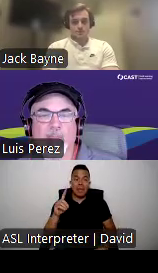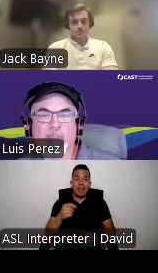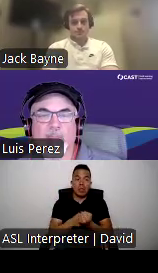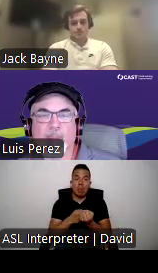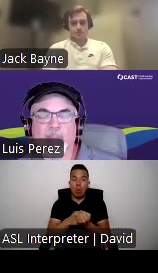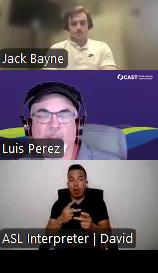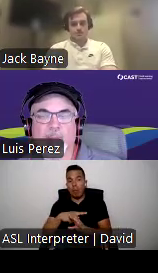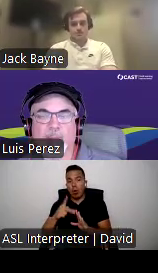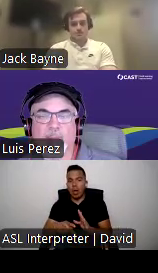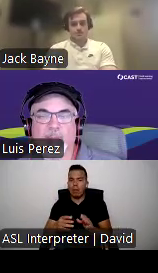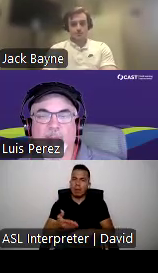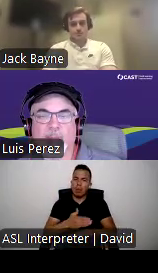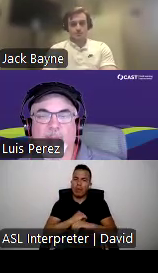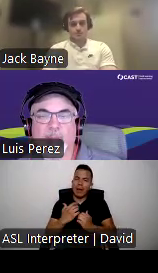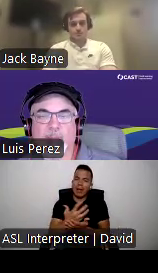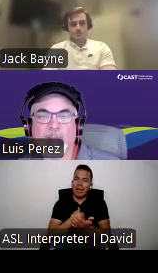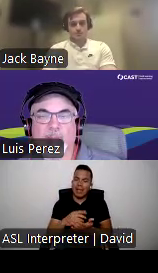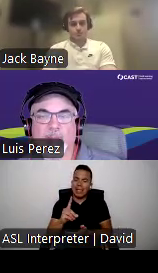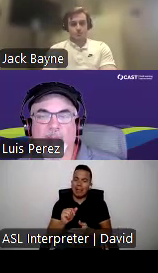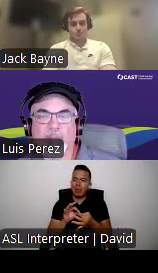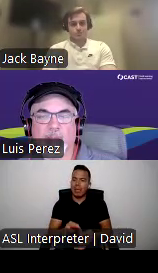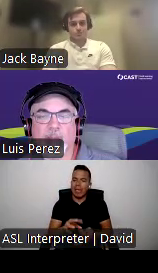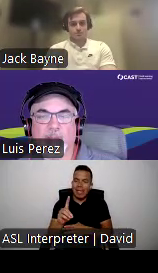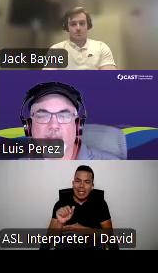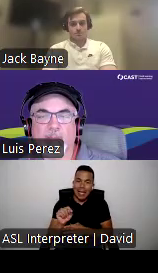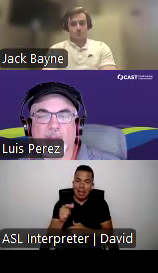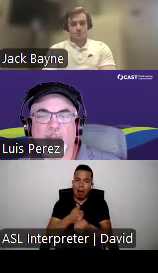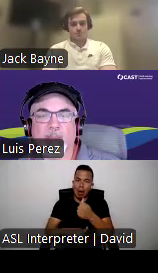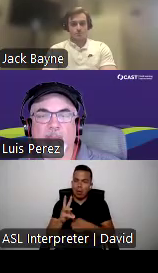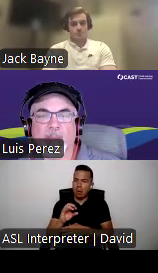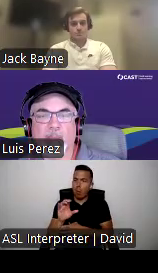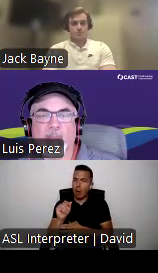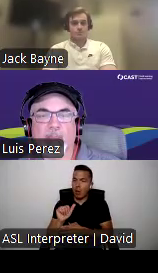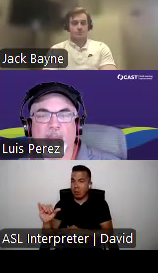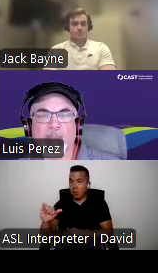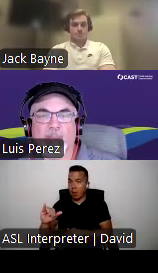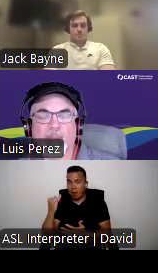use disability-related data under WIOA as well. So, if you're interested in implementing that